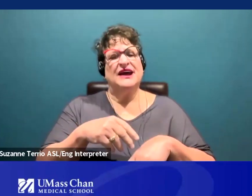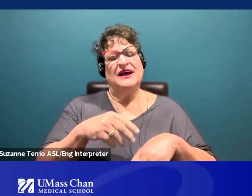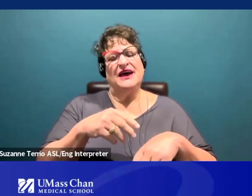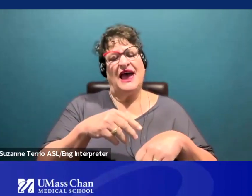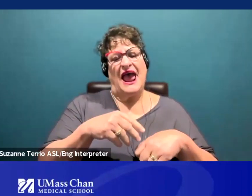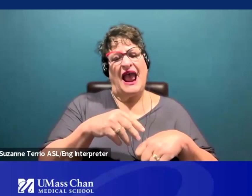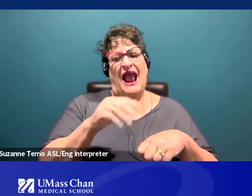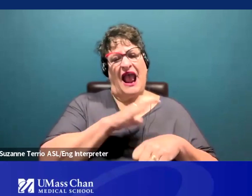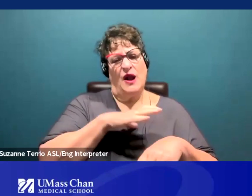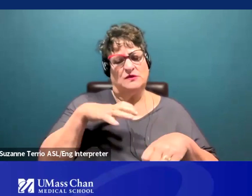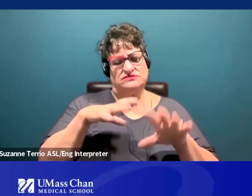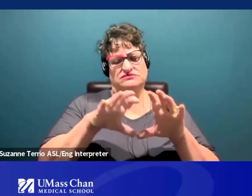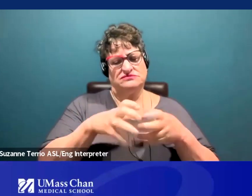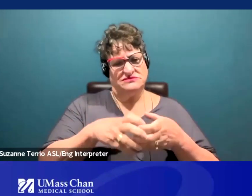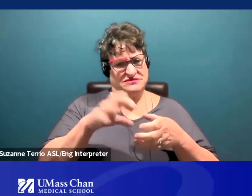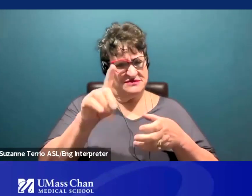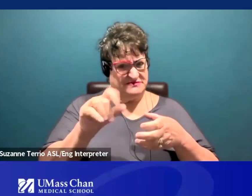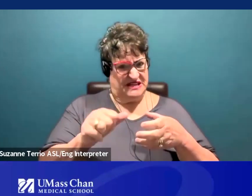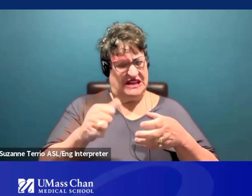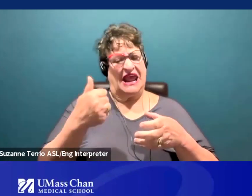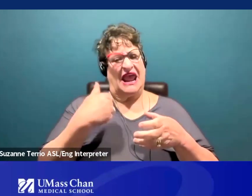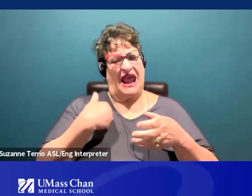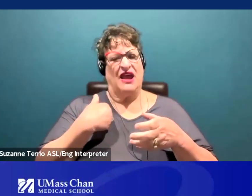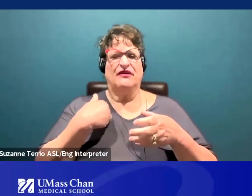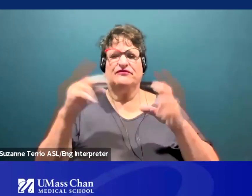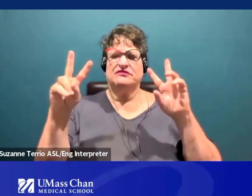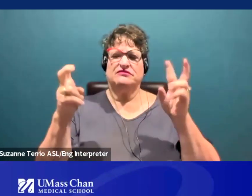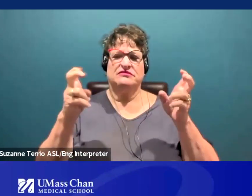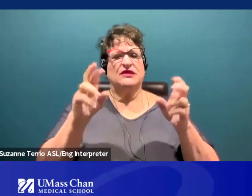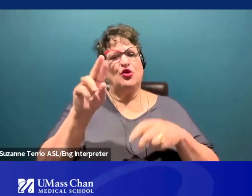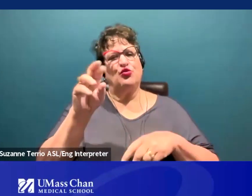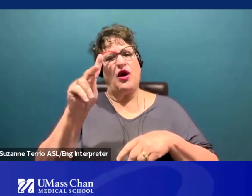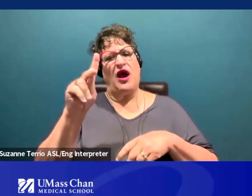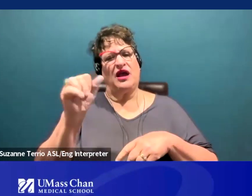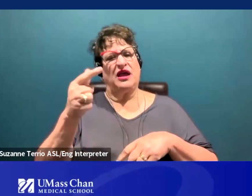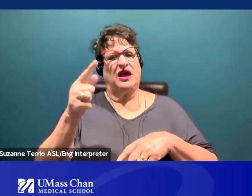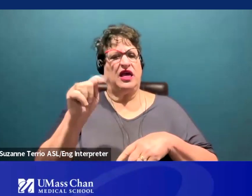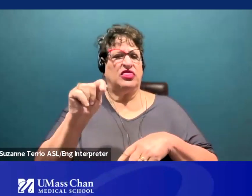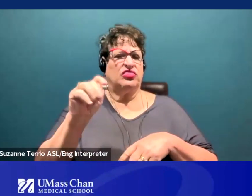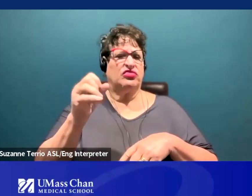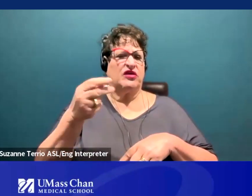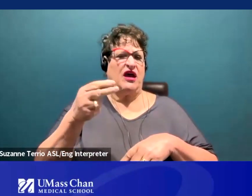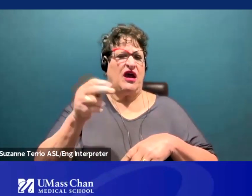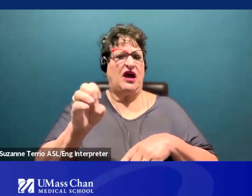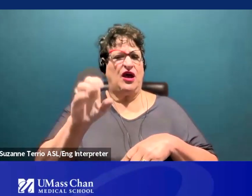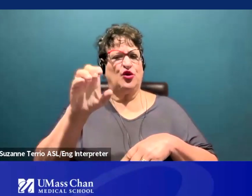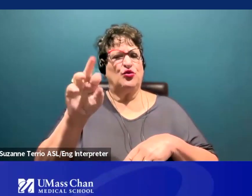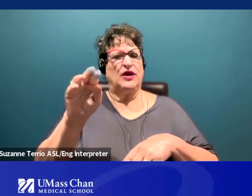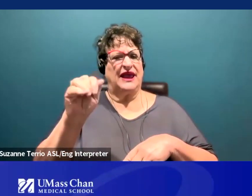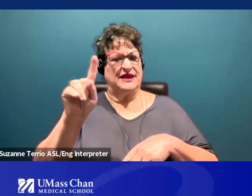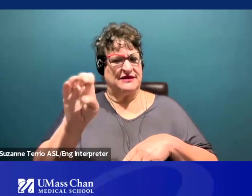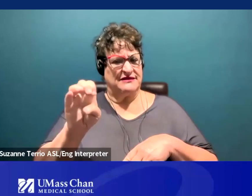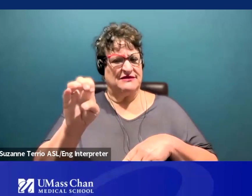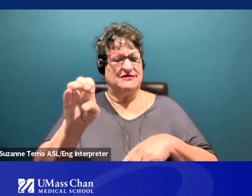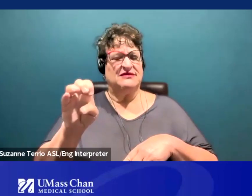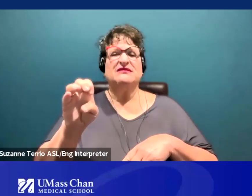disability experts who talk about, you know, this issue of parents with disabilities losing custody. And they are the ones who point out these studies that say,